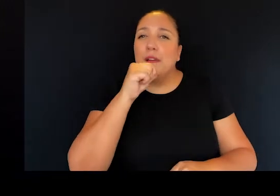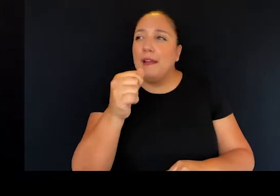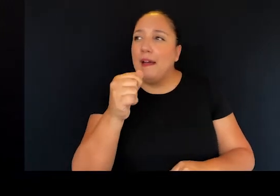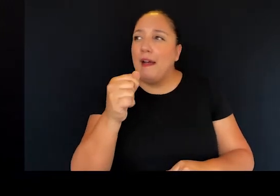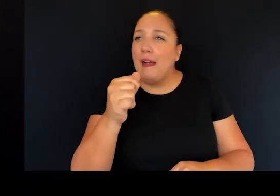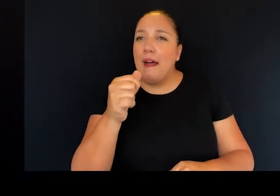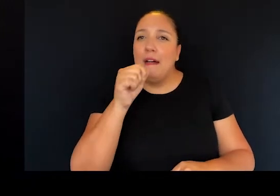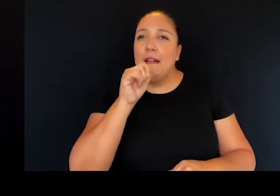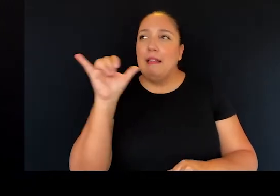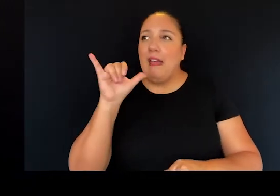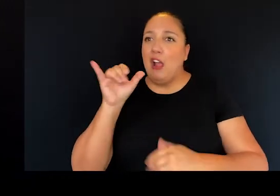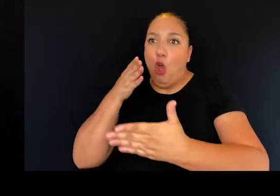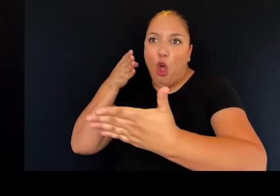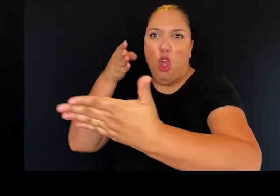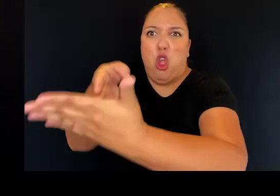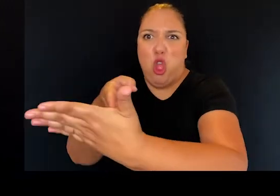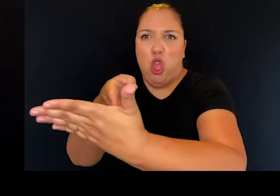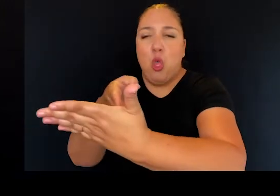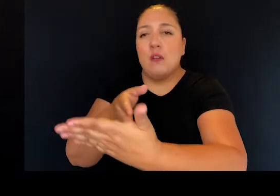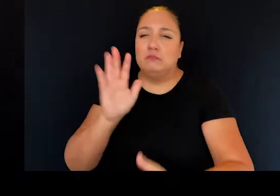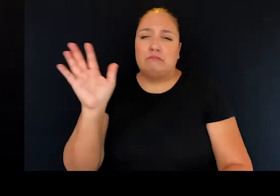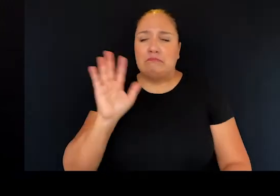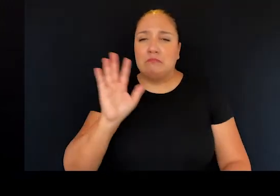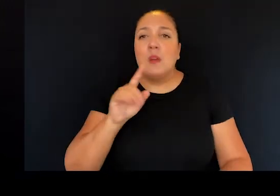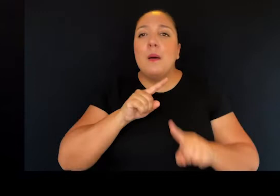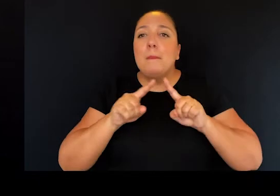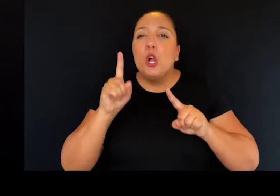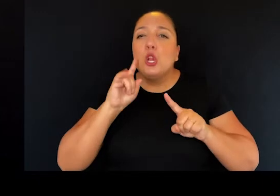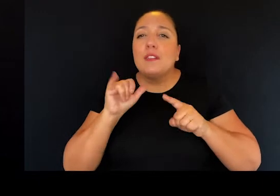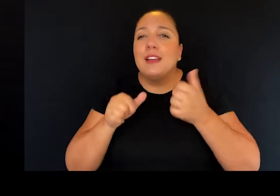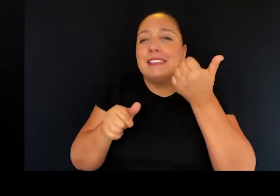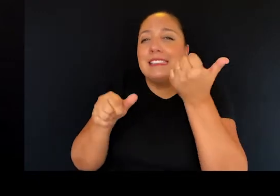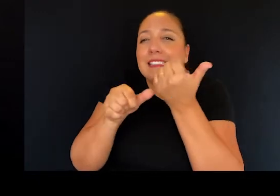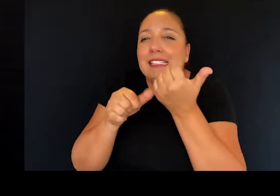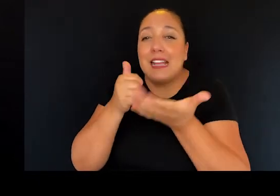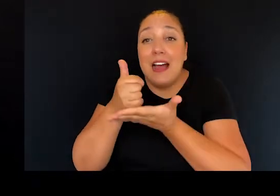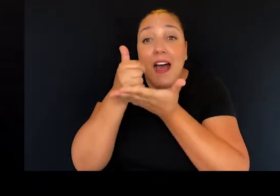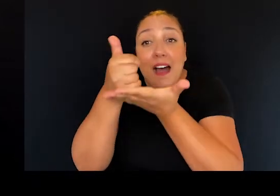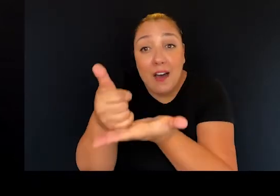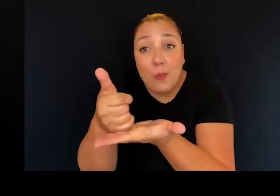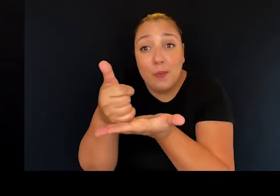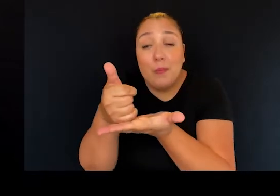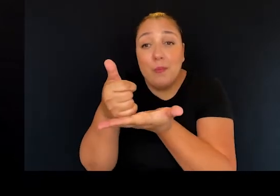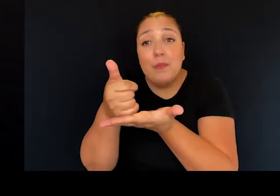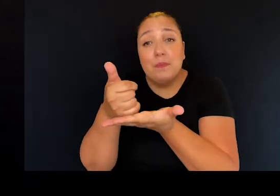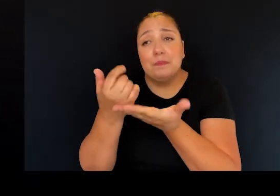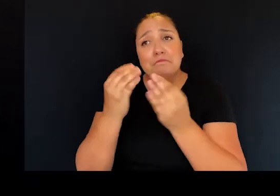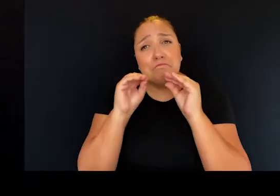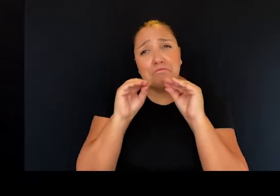but you're there to assist them so that, educate them on the right terminology to use and what is not okay.